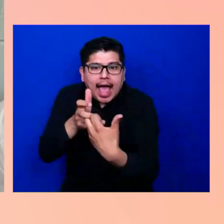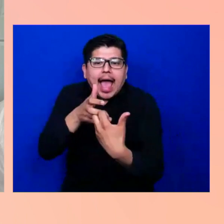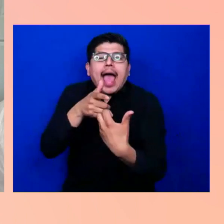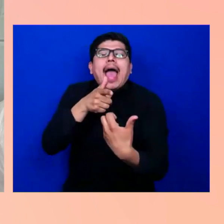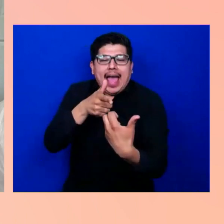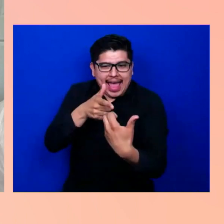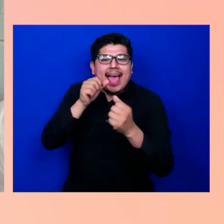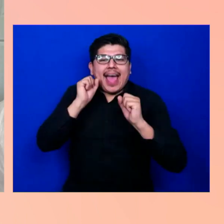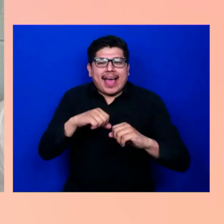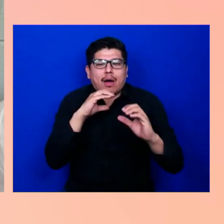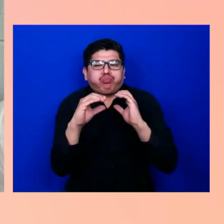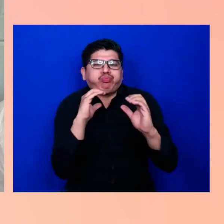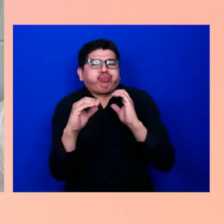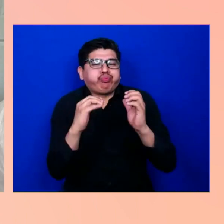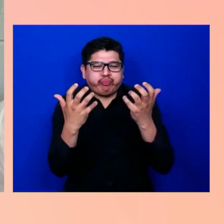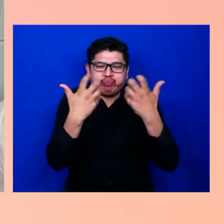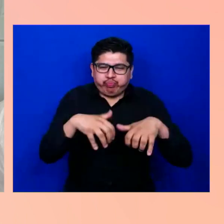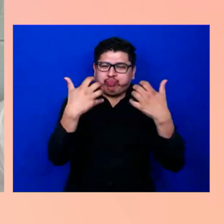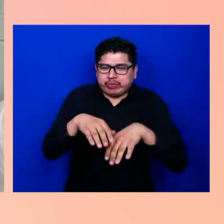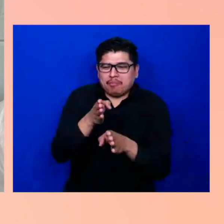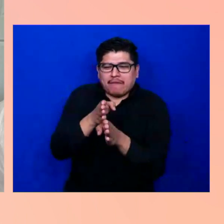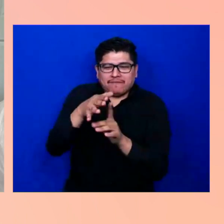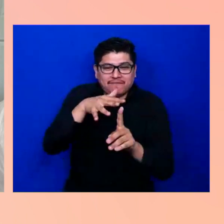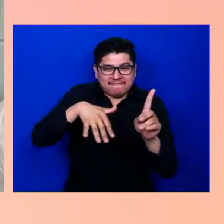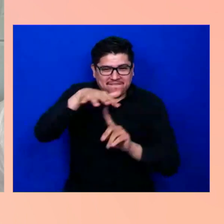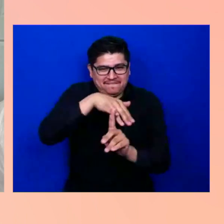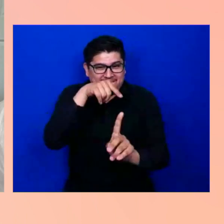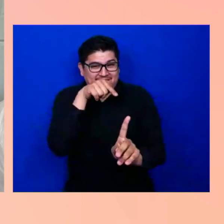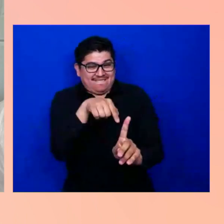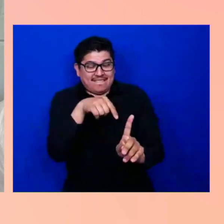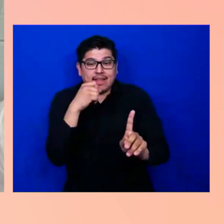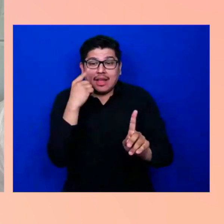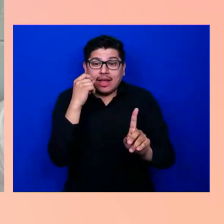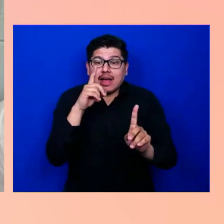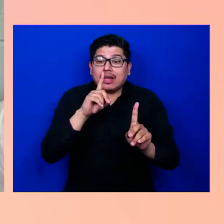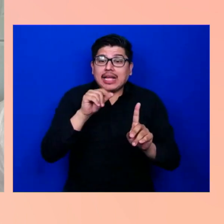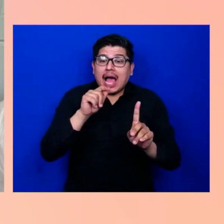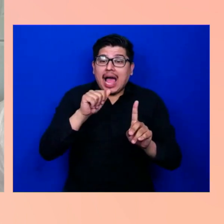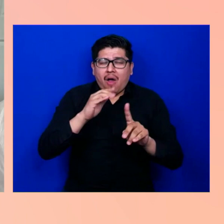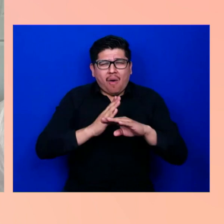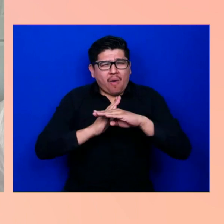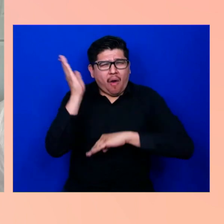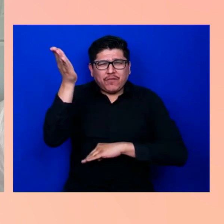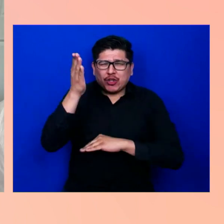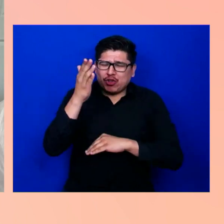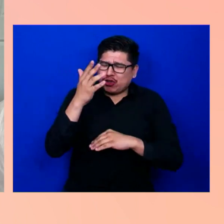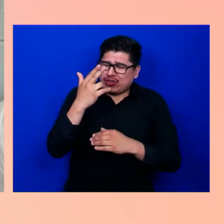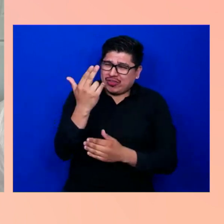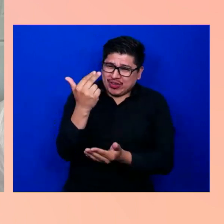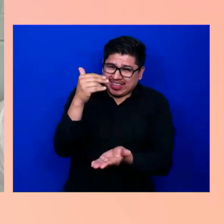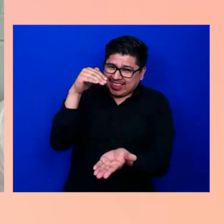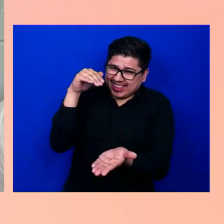From the data of over 13,000 candidates we've gathered, what are those most commonly